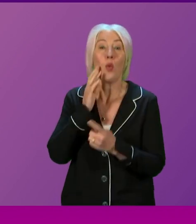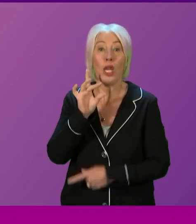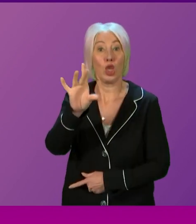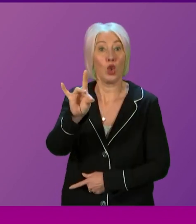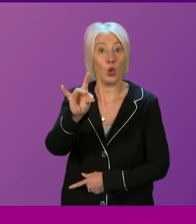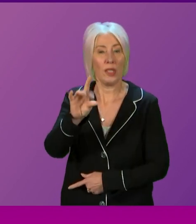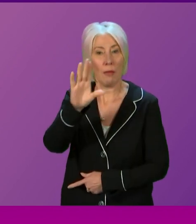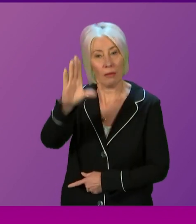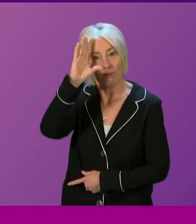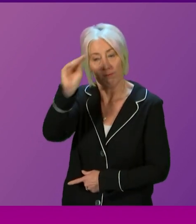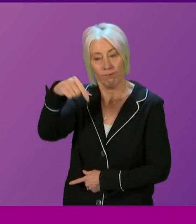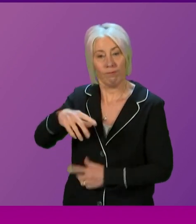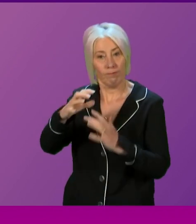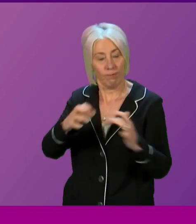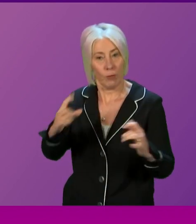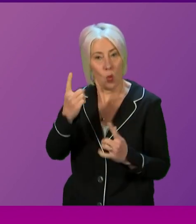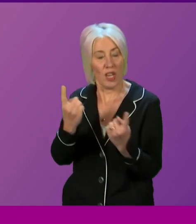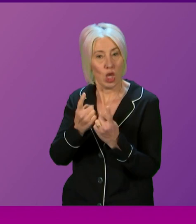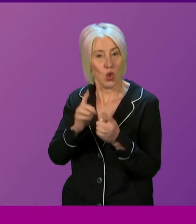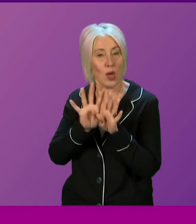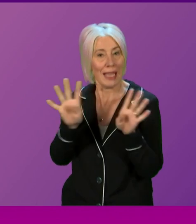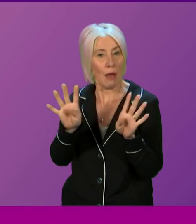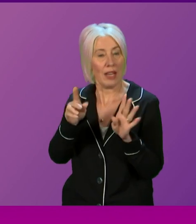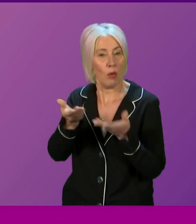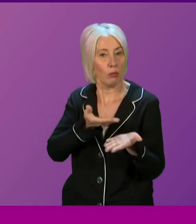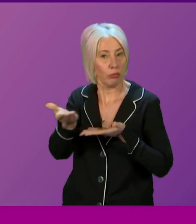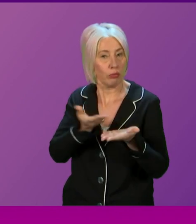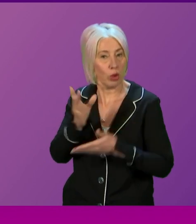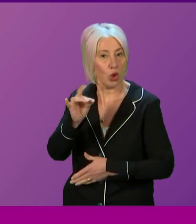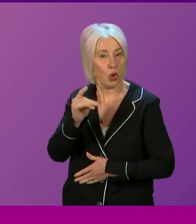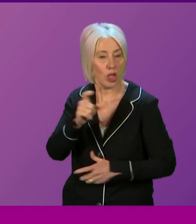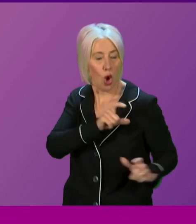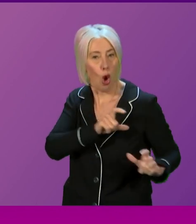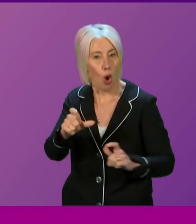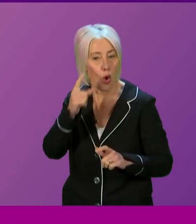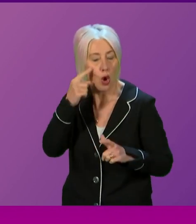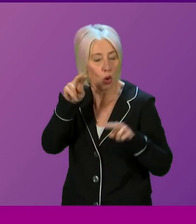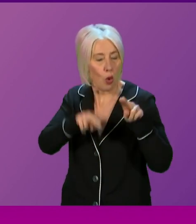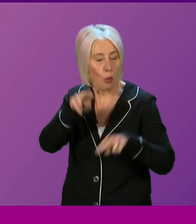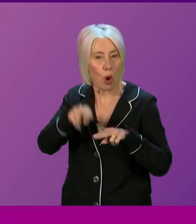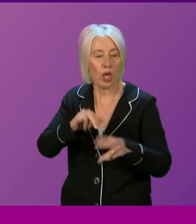I advise the chamber that one of the matters that the Cabinet will discuss on Tuesday is on-going monitoring of the Strep A situation.